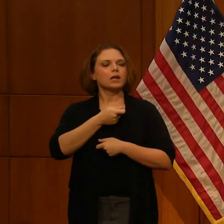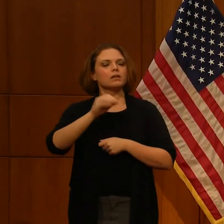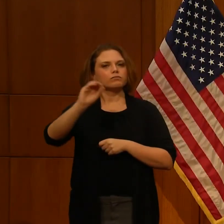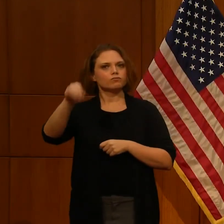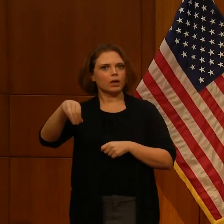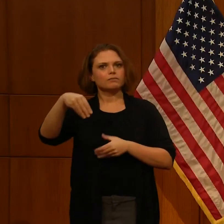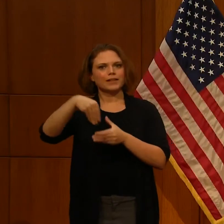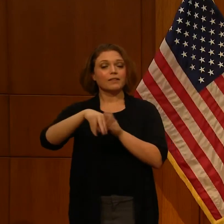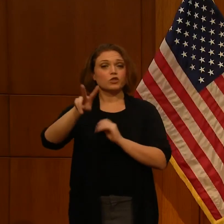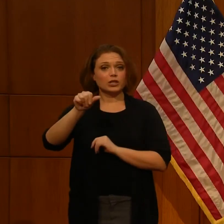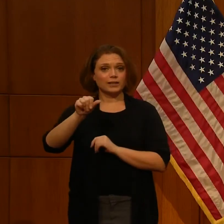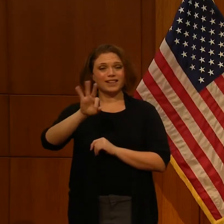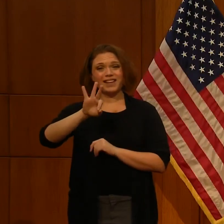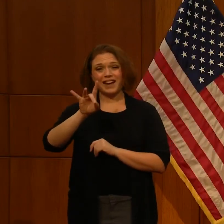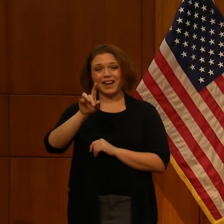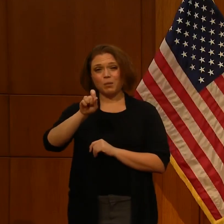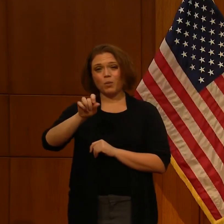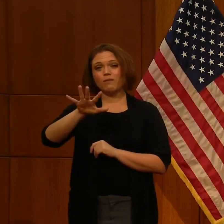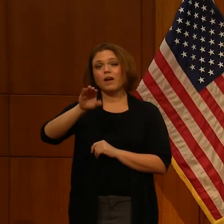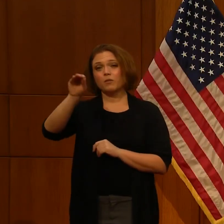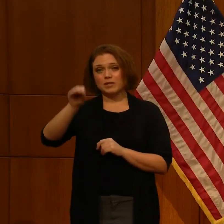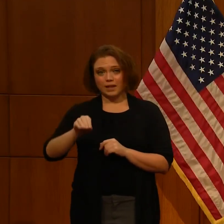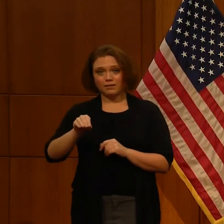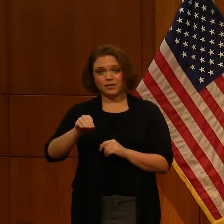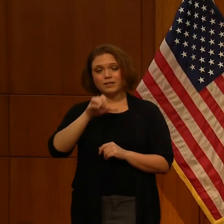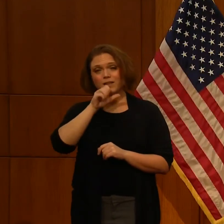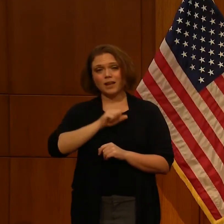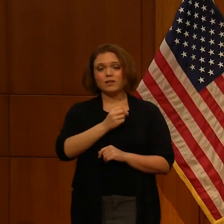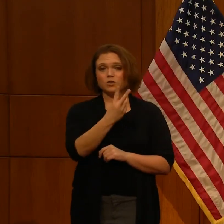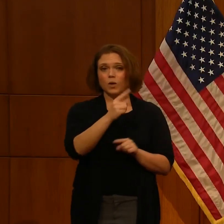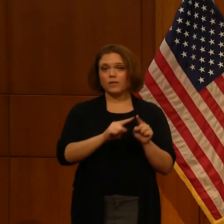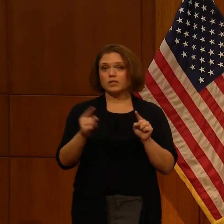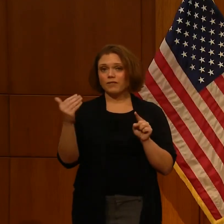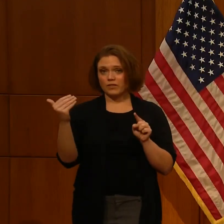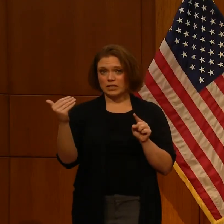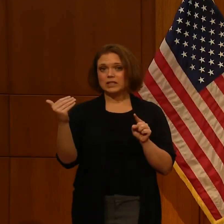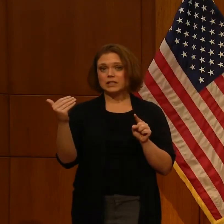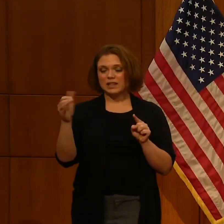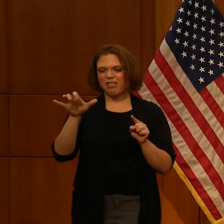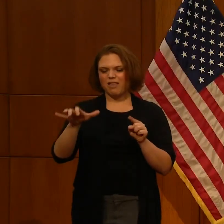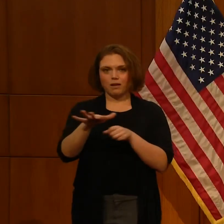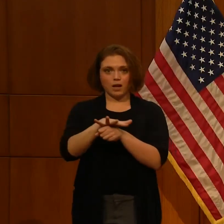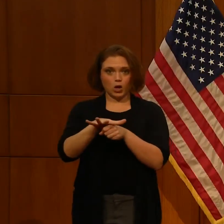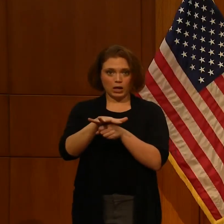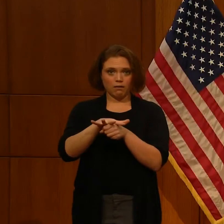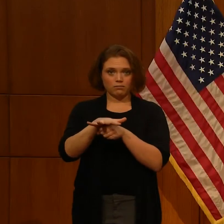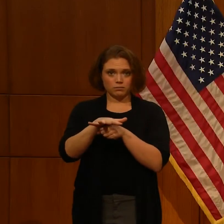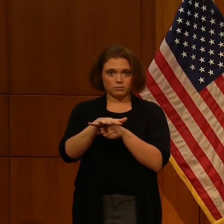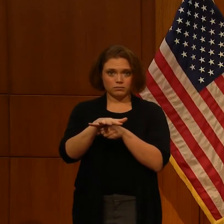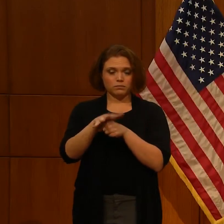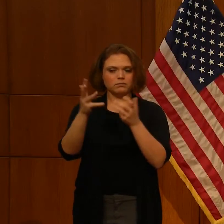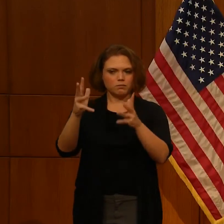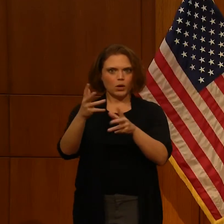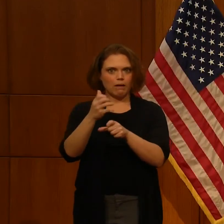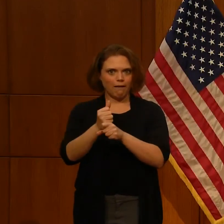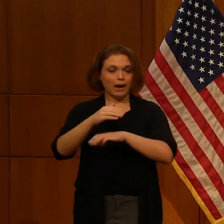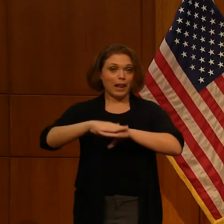VACCINATION RATE IN VIRGINIA.